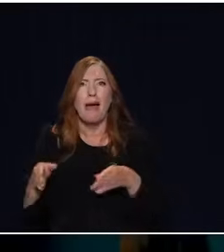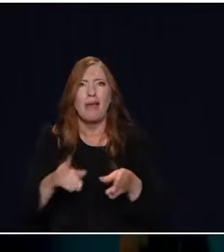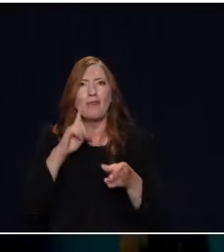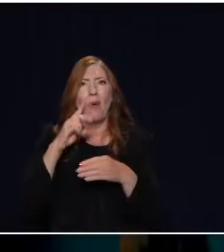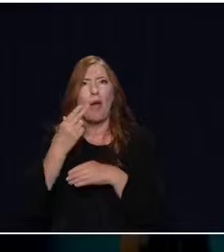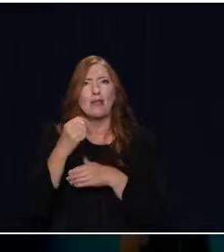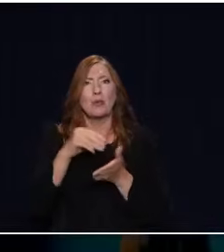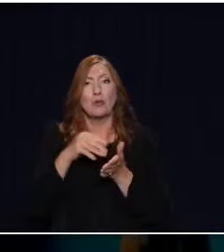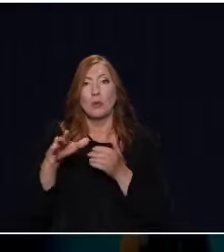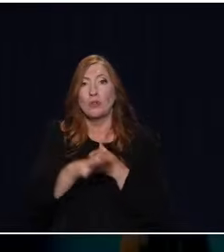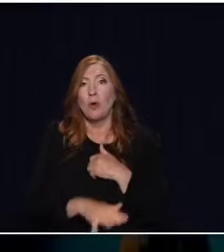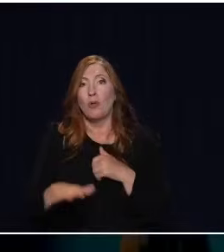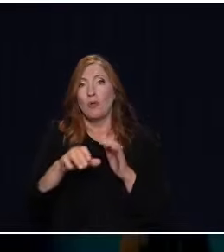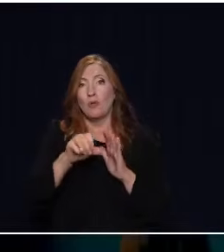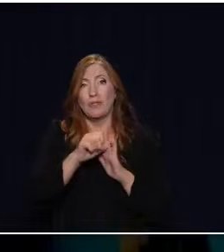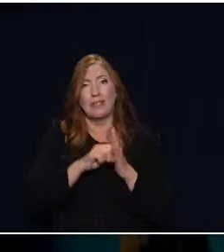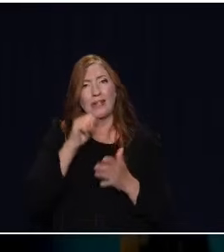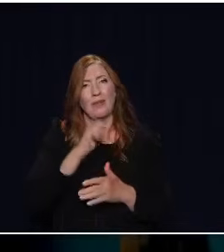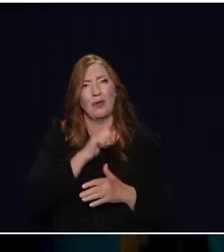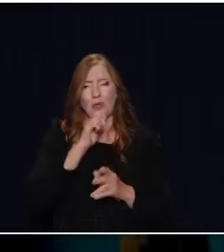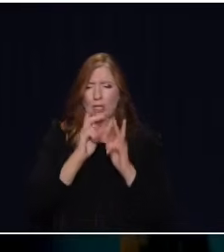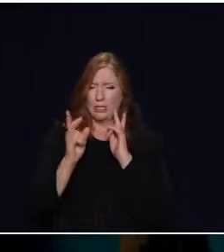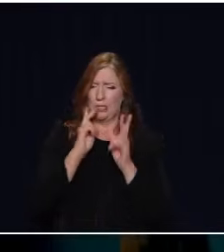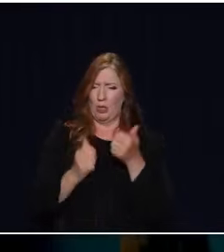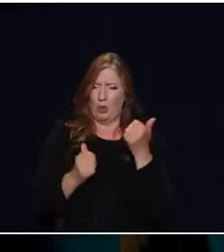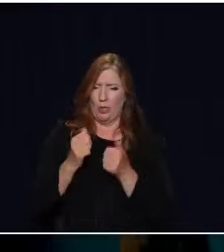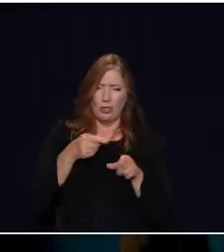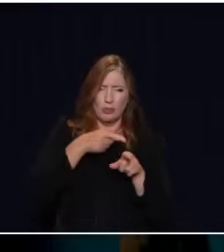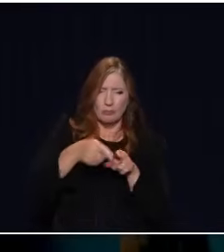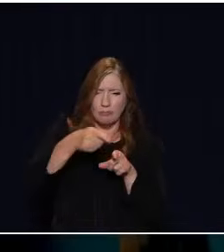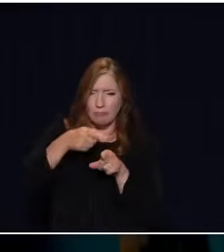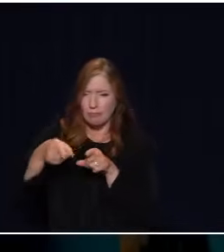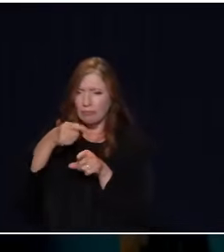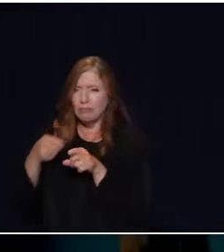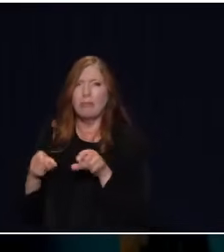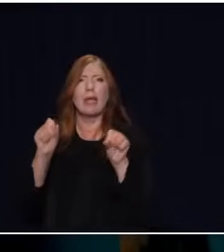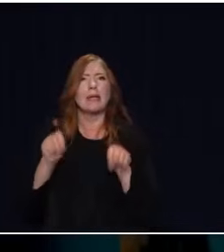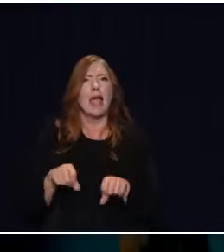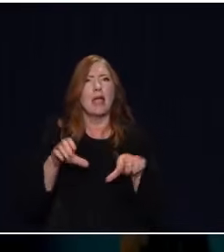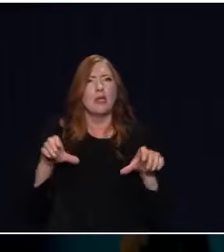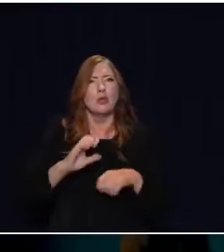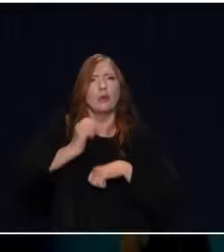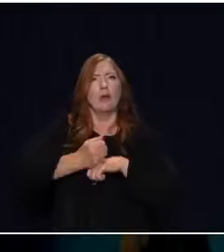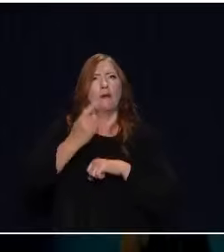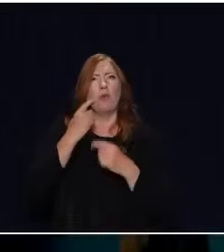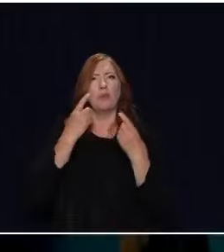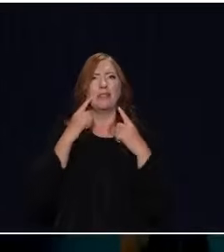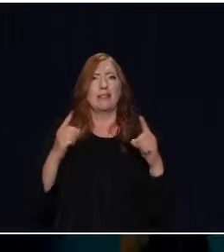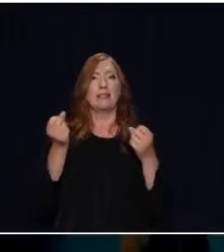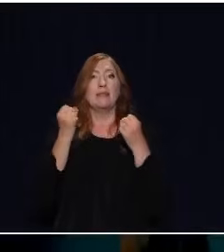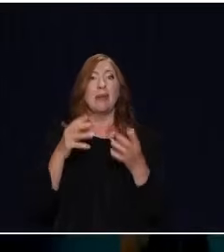INDUSTRY, FOREST ERY AND LINEMEN. TO SEE WHAT CAREERS ARE OUT